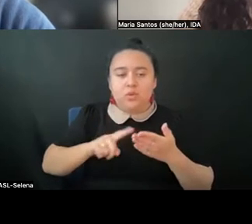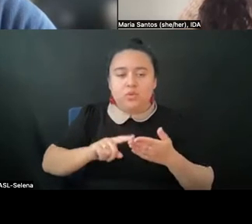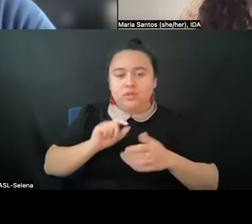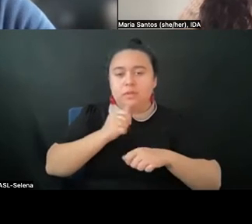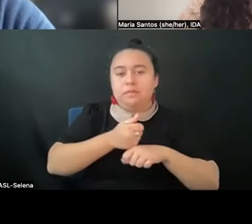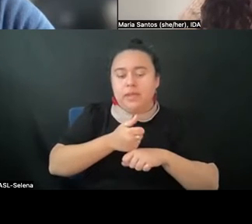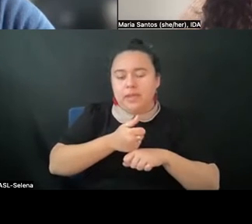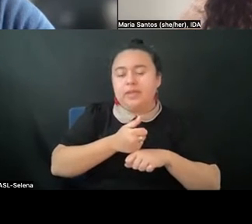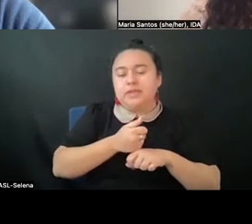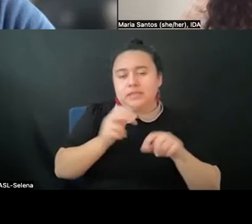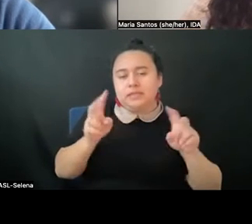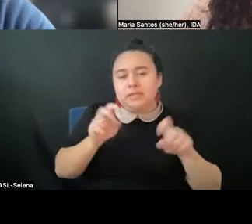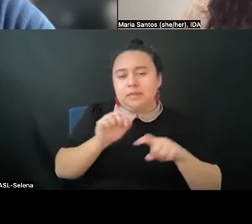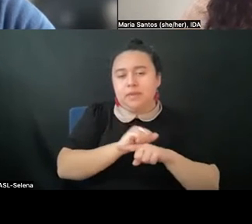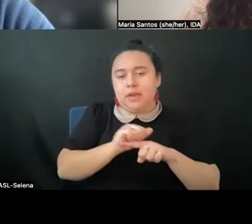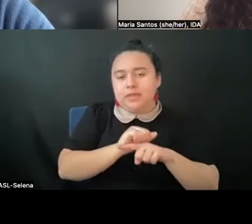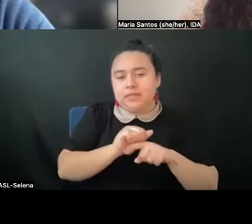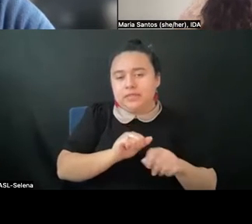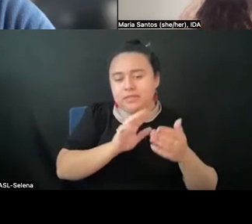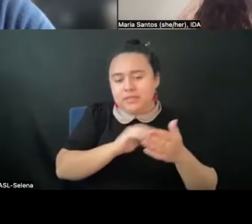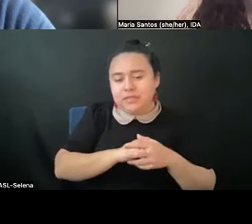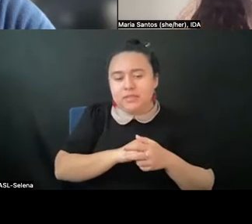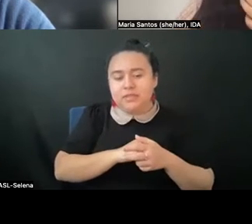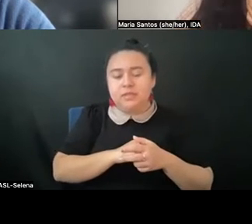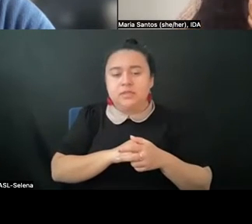That is a research-based practice.